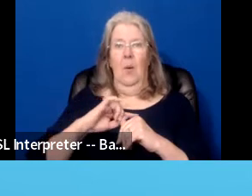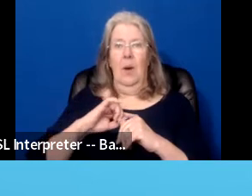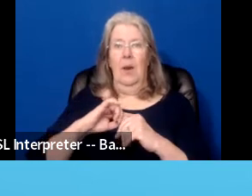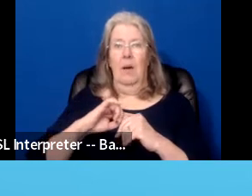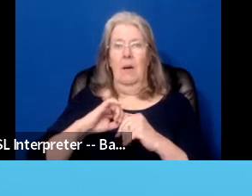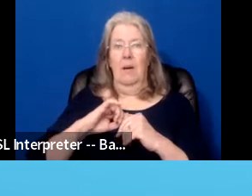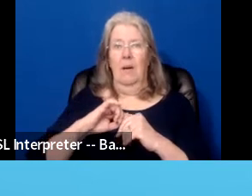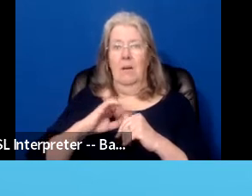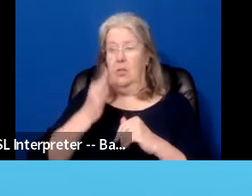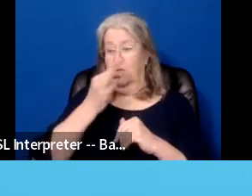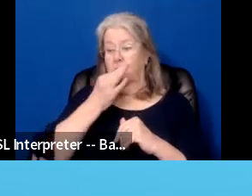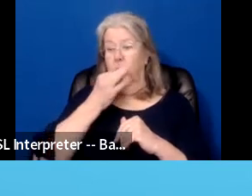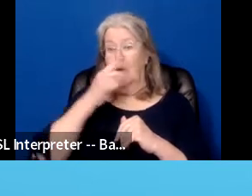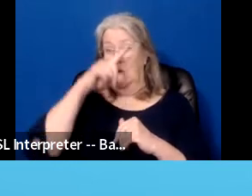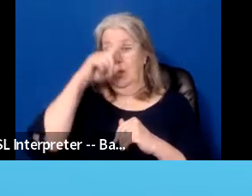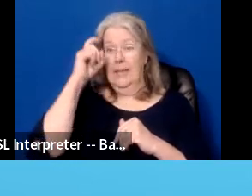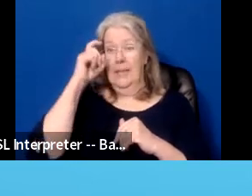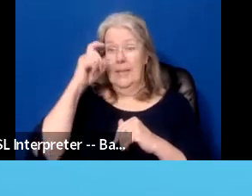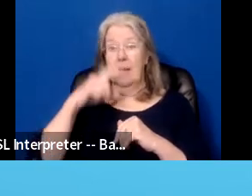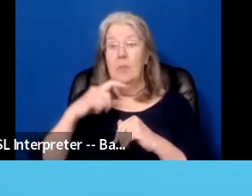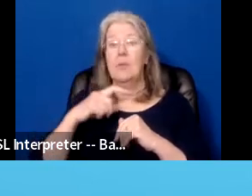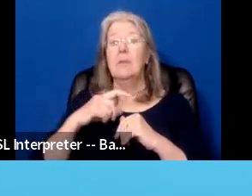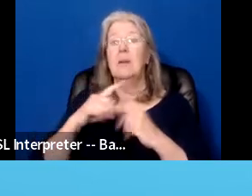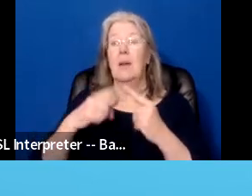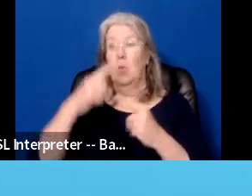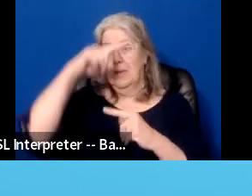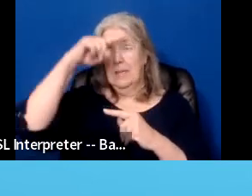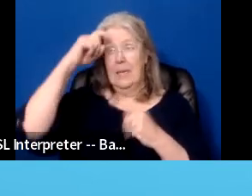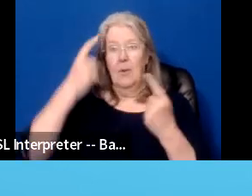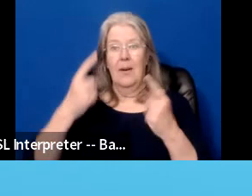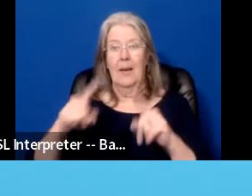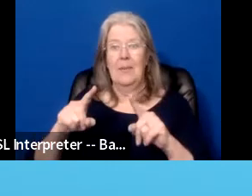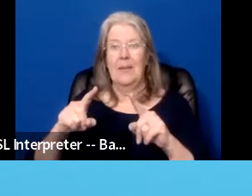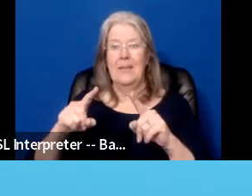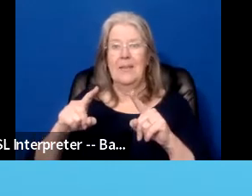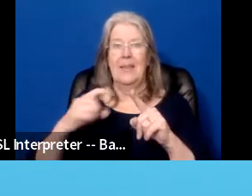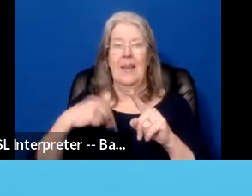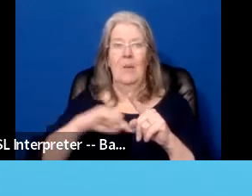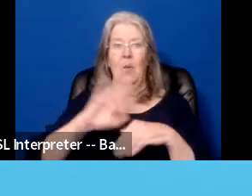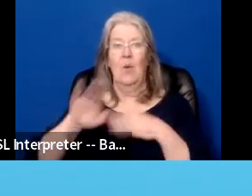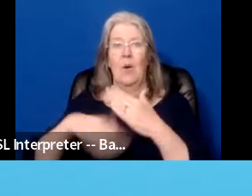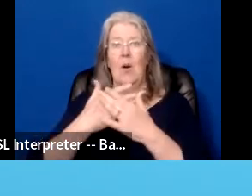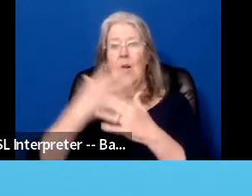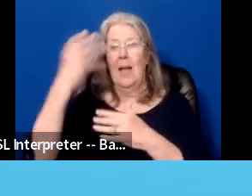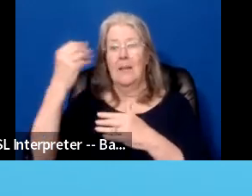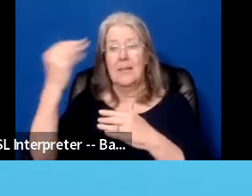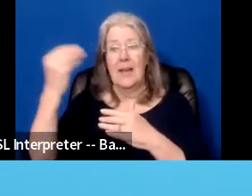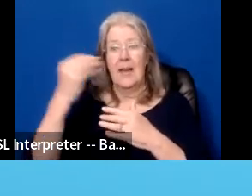and we know that when summer comes and hopefully we're all outside and not passing things as